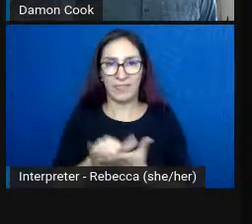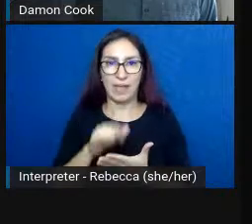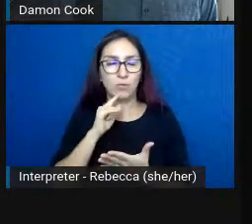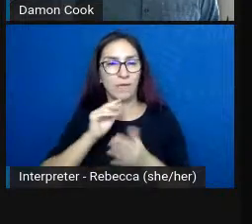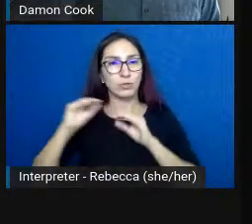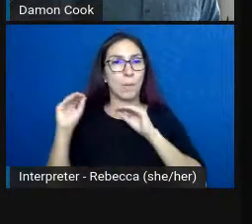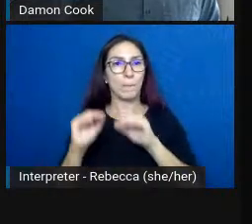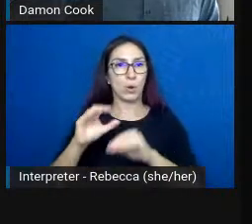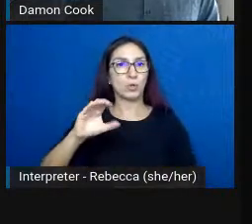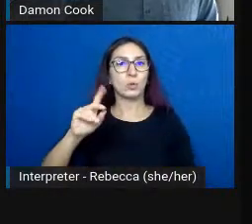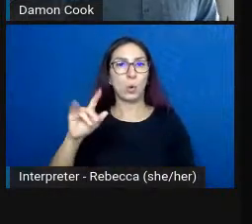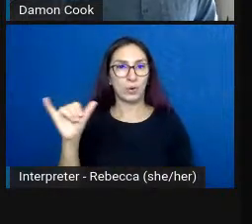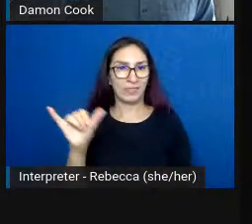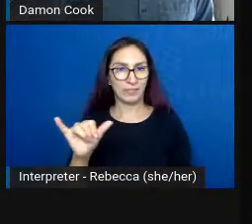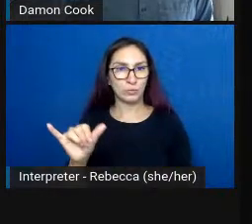[REFERRING TO SLIDES] [DEMONSTRATING]